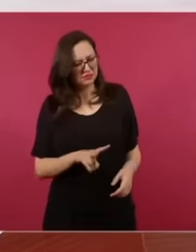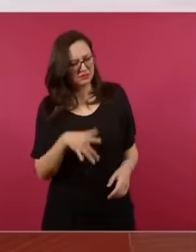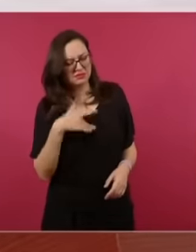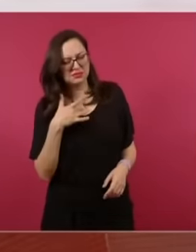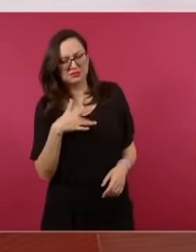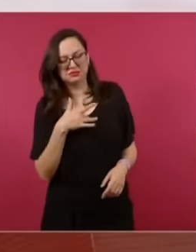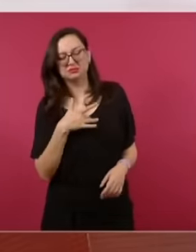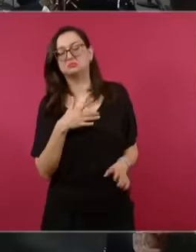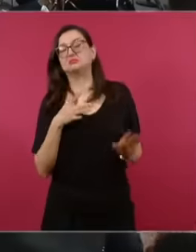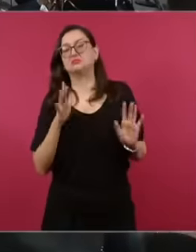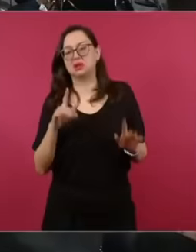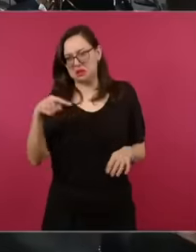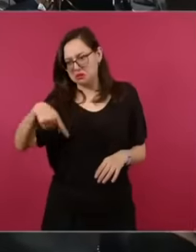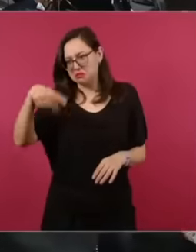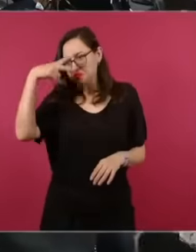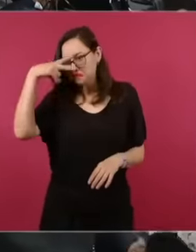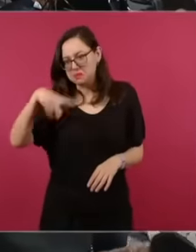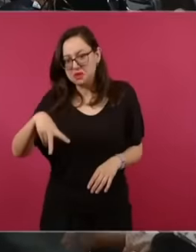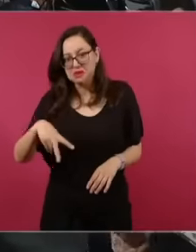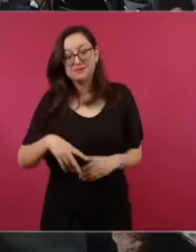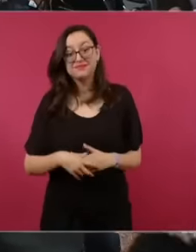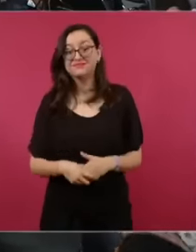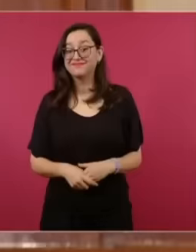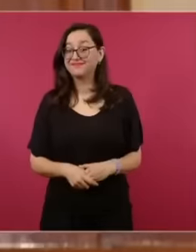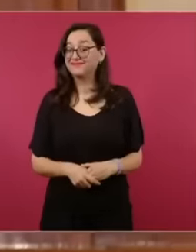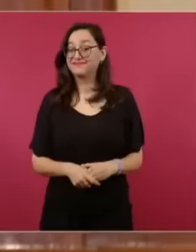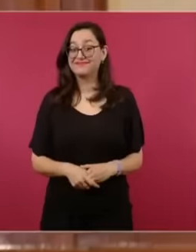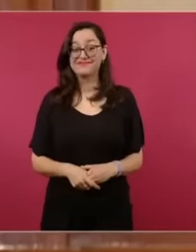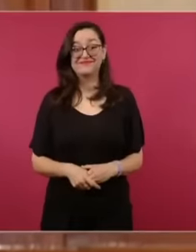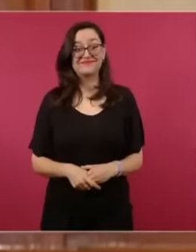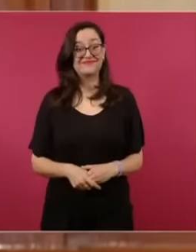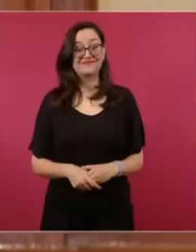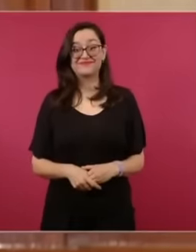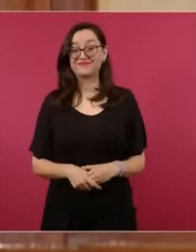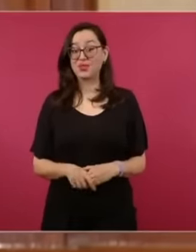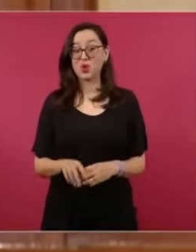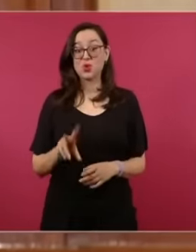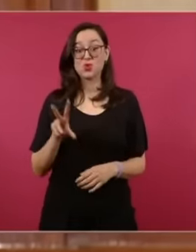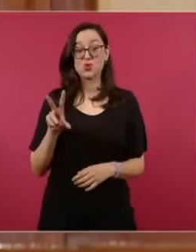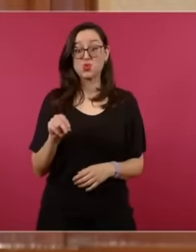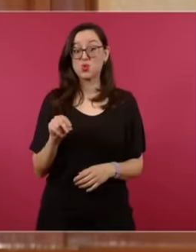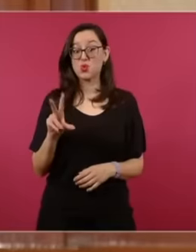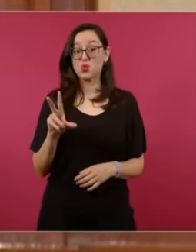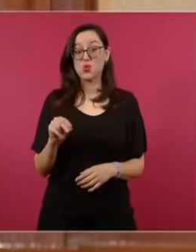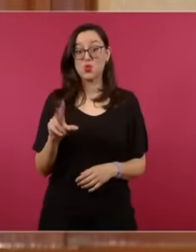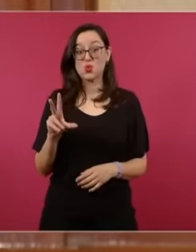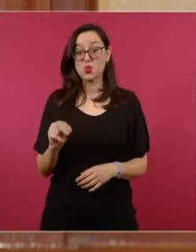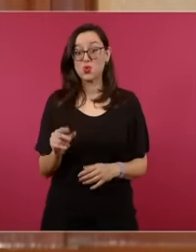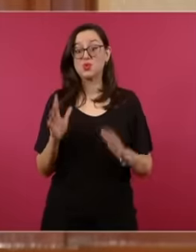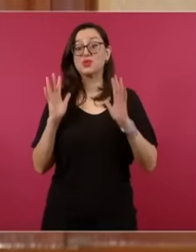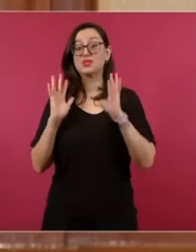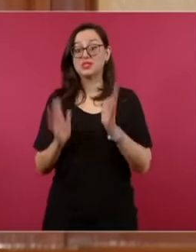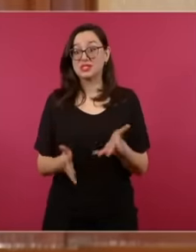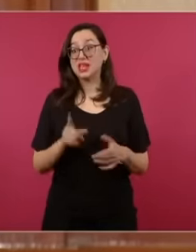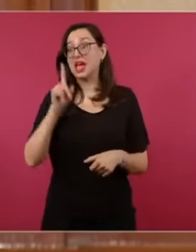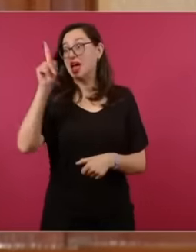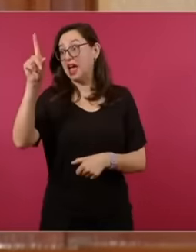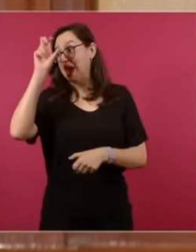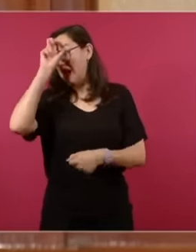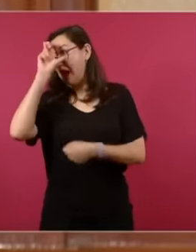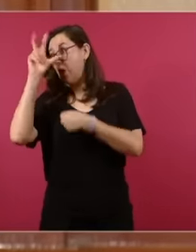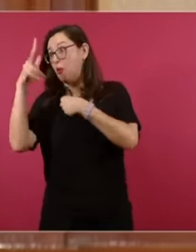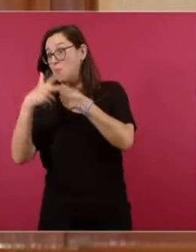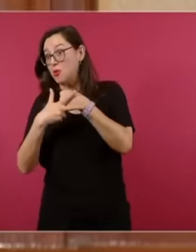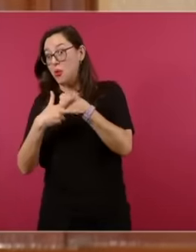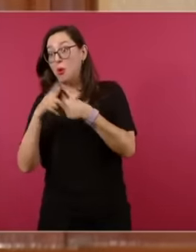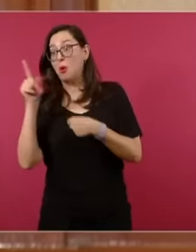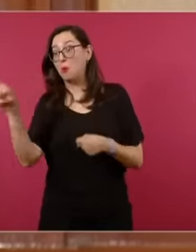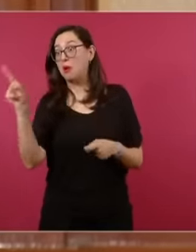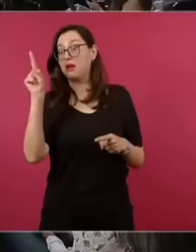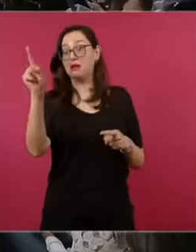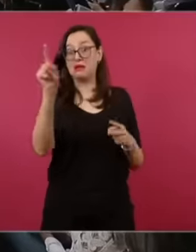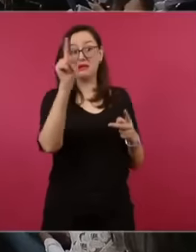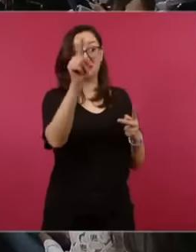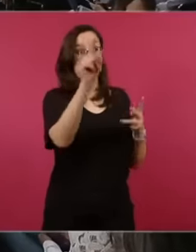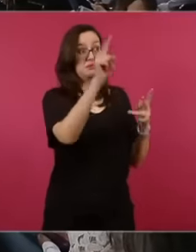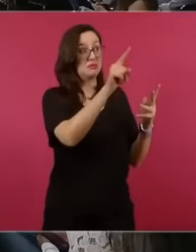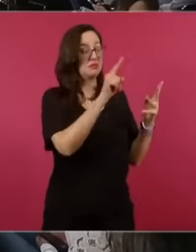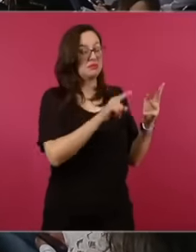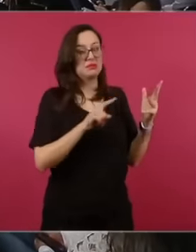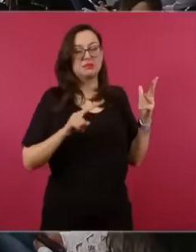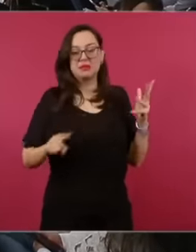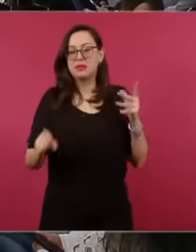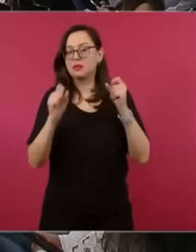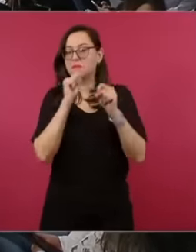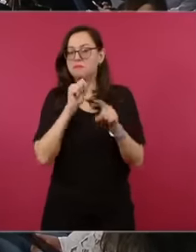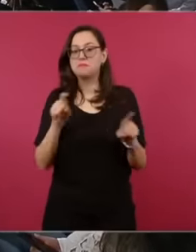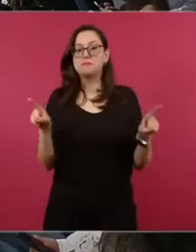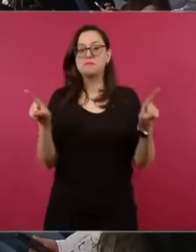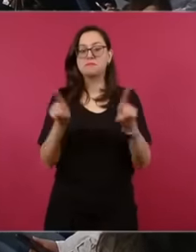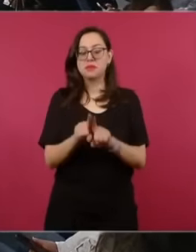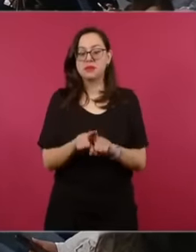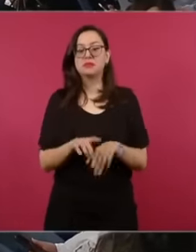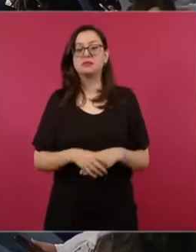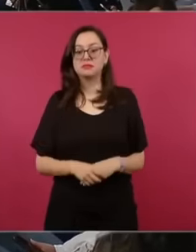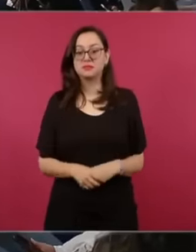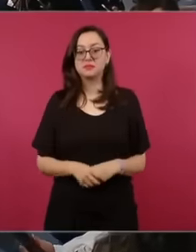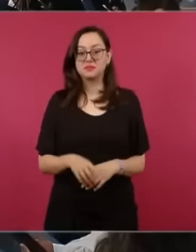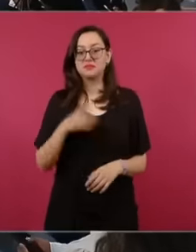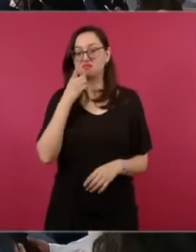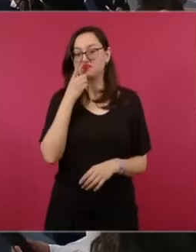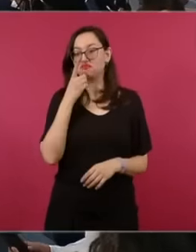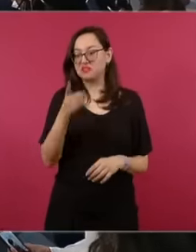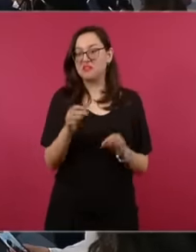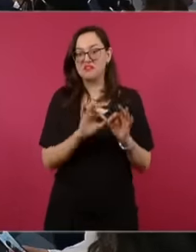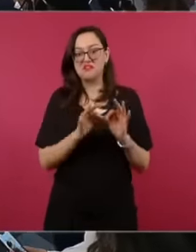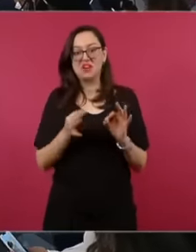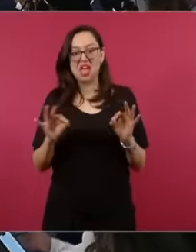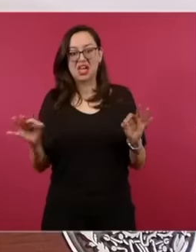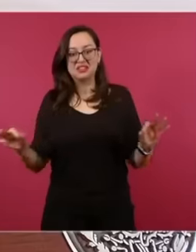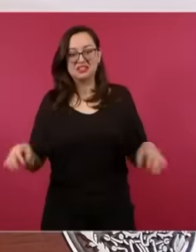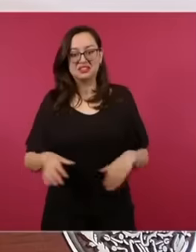from Bartra. Europe had already used it in Europe and in other countries, the authoritarian drift eh